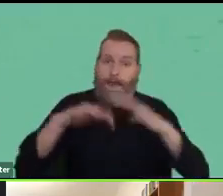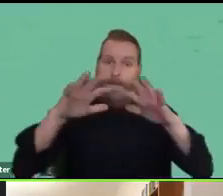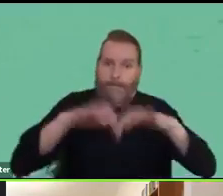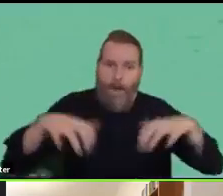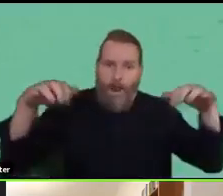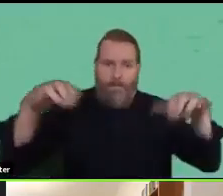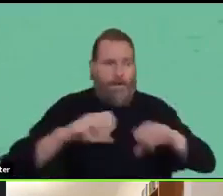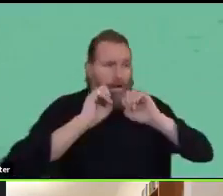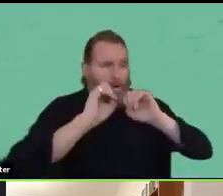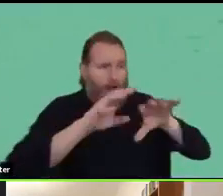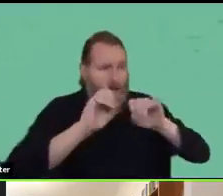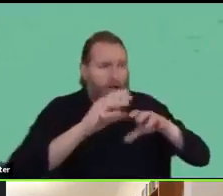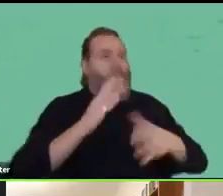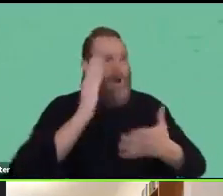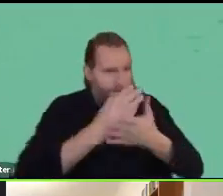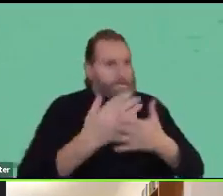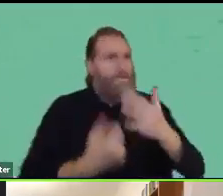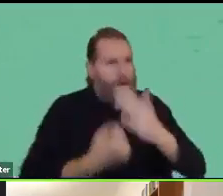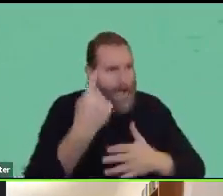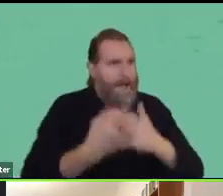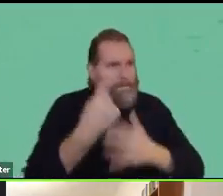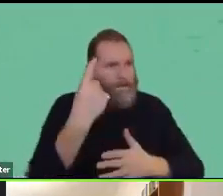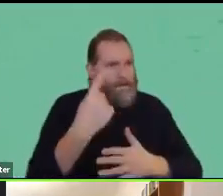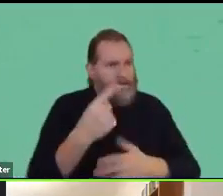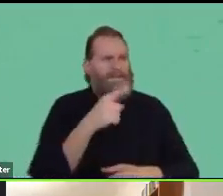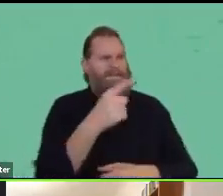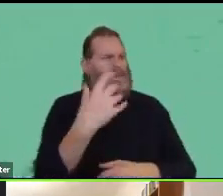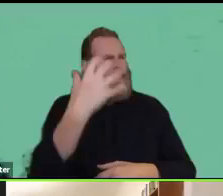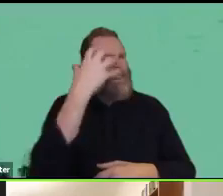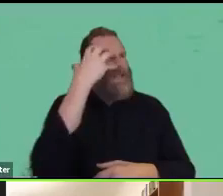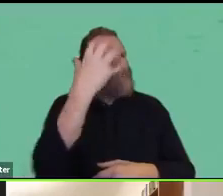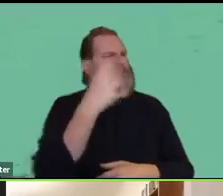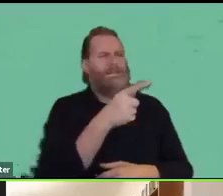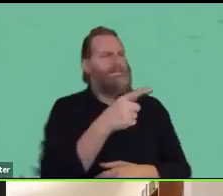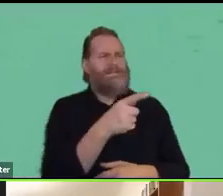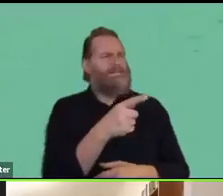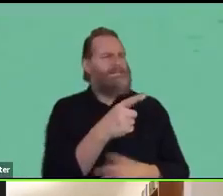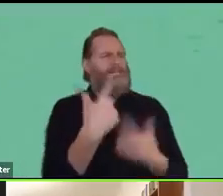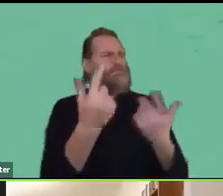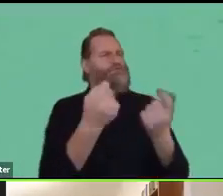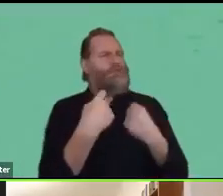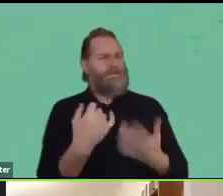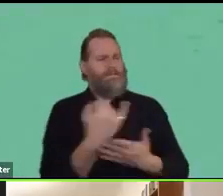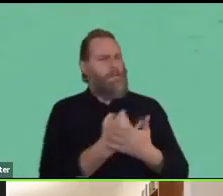the what the government's doing makes no sense economically and what we got from the minister